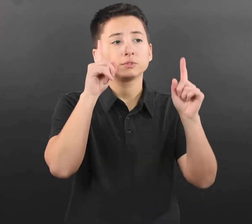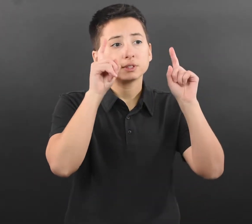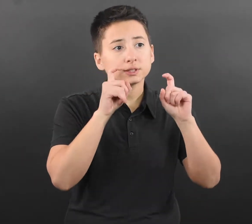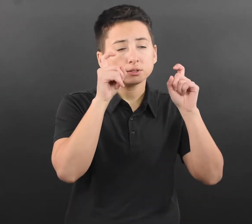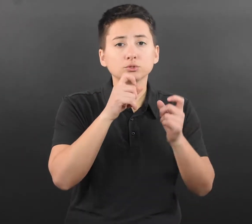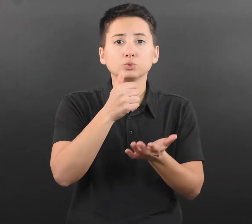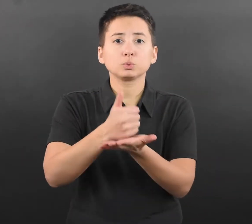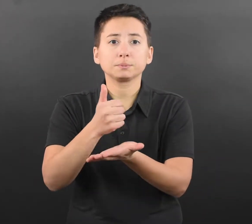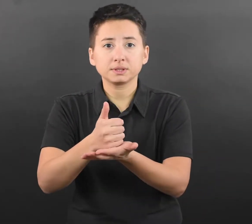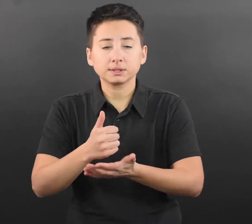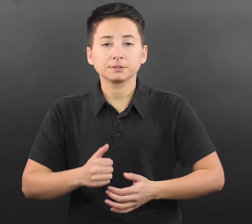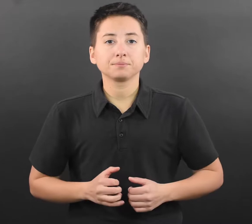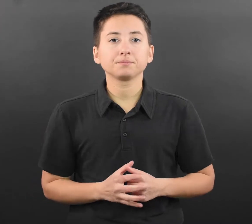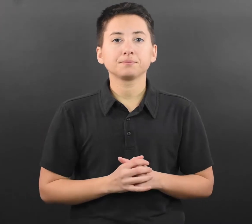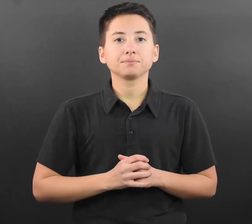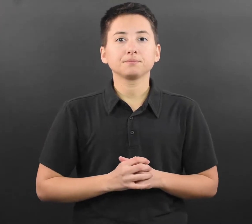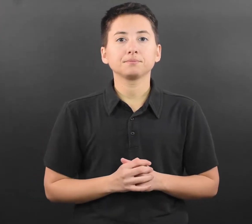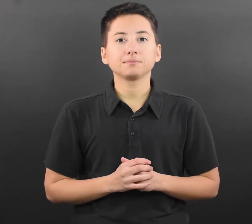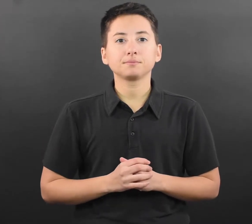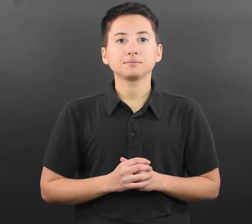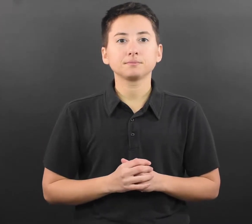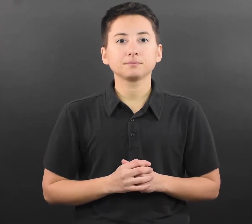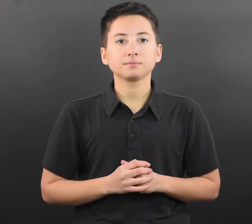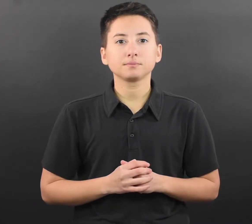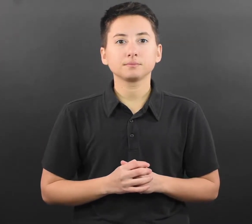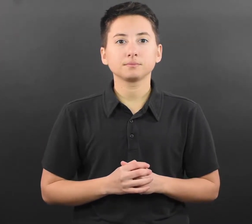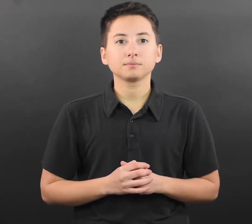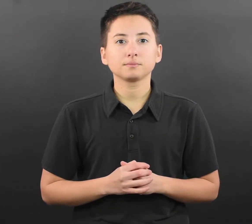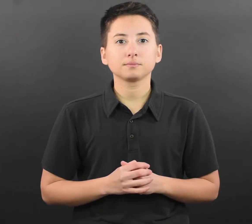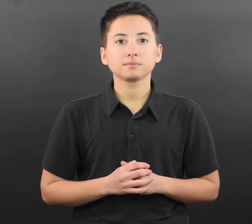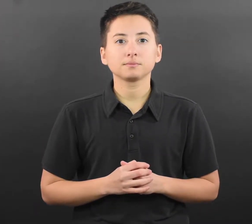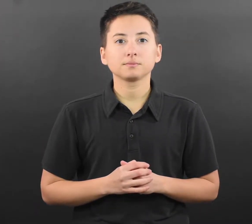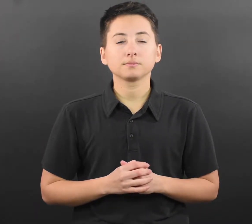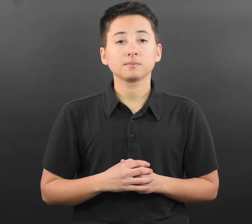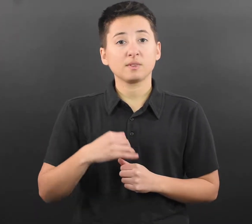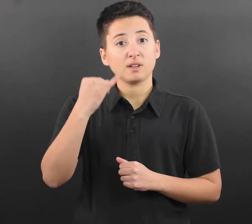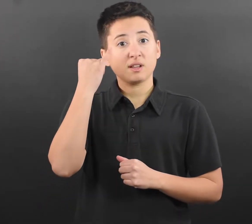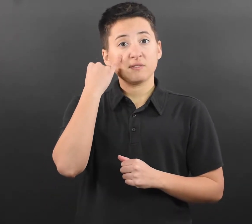• ▪ Students, teachers, and staff who have been fully vaccinated